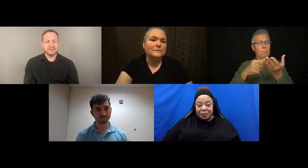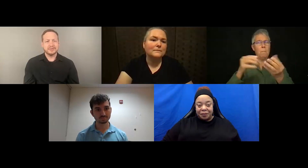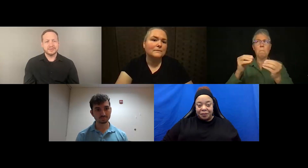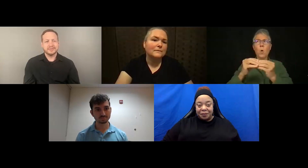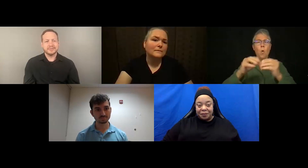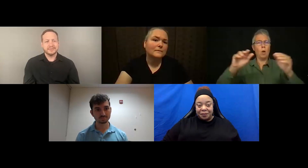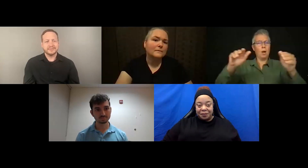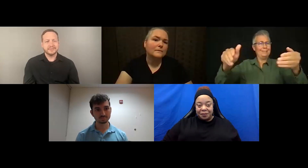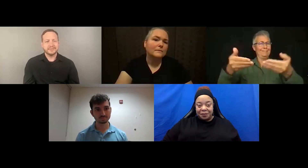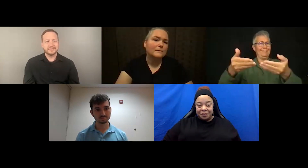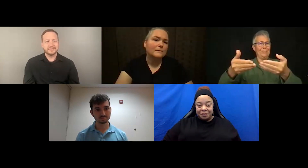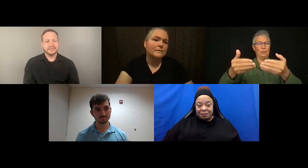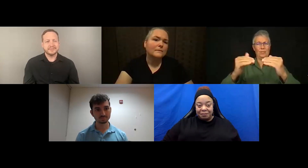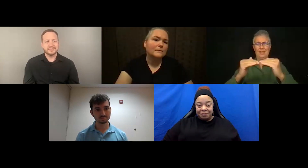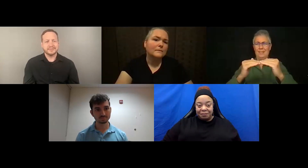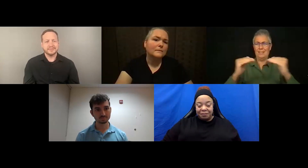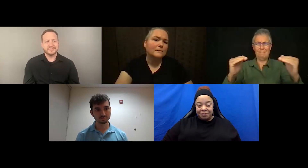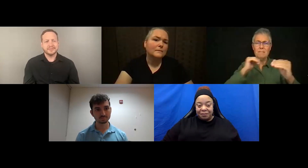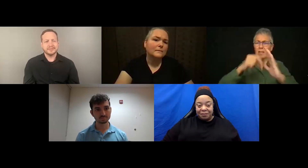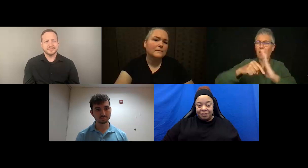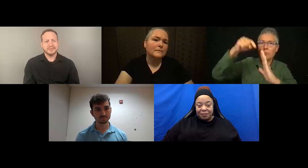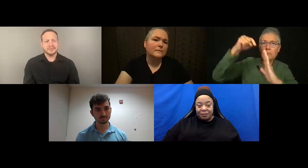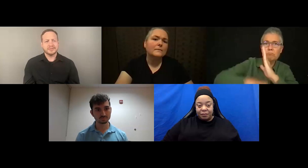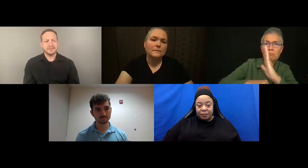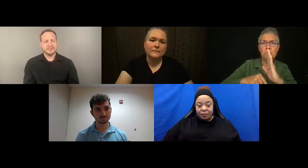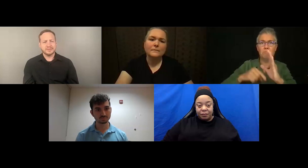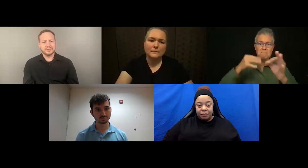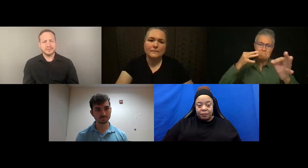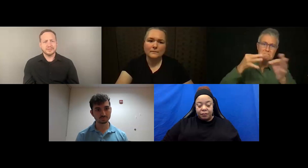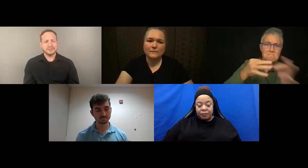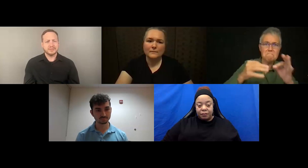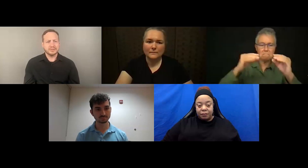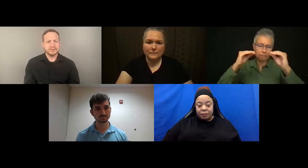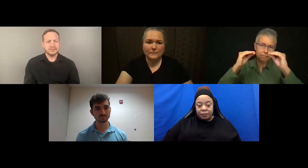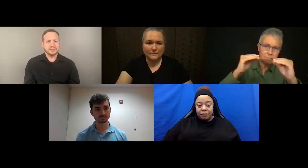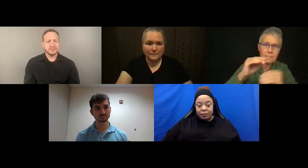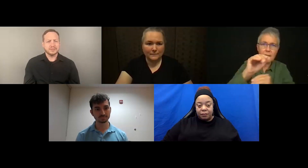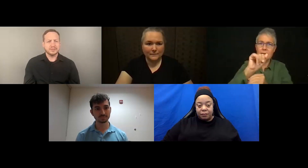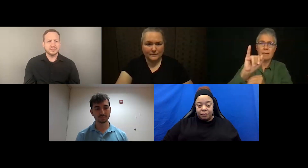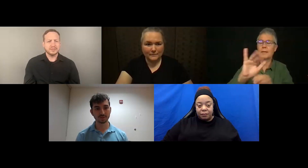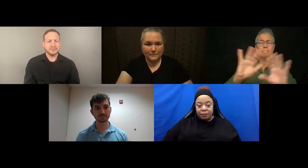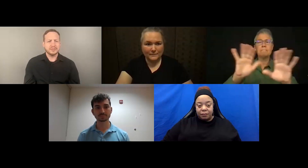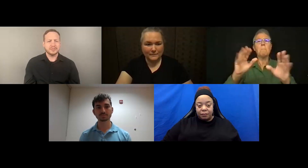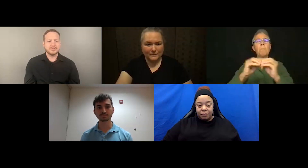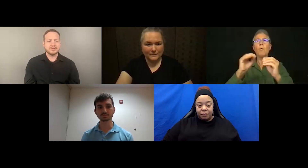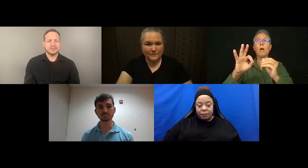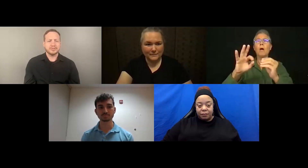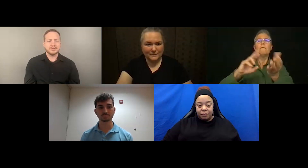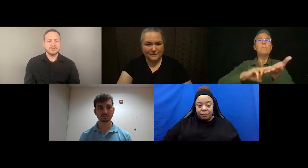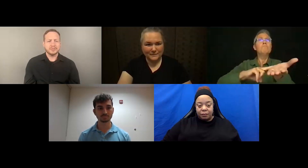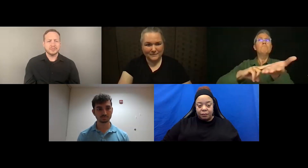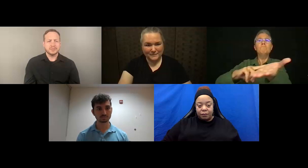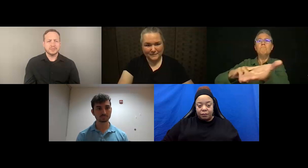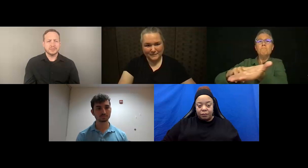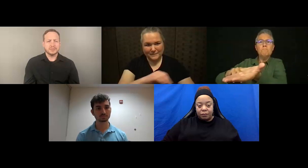regarding an introductory level, not in-depth conversation but more taking a pulse on